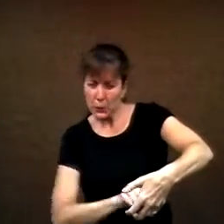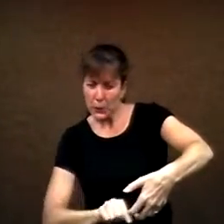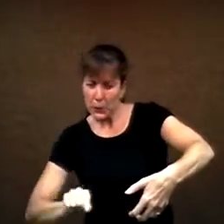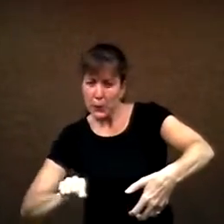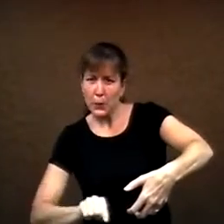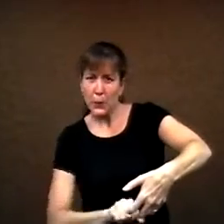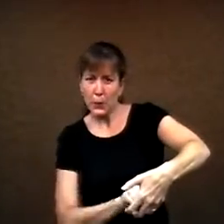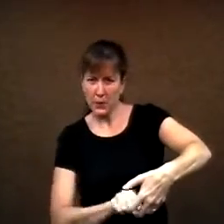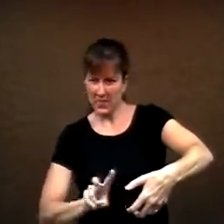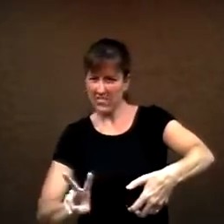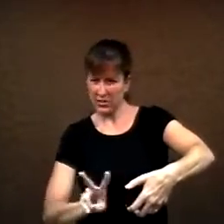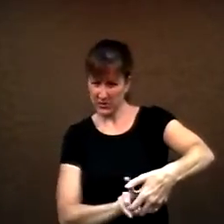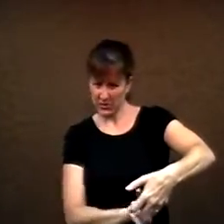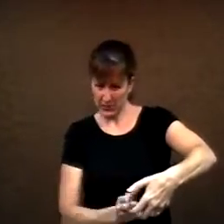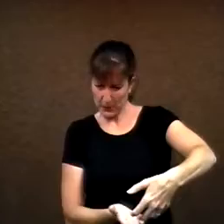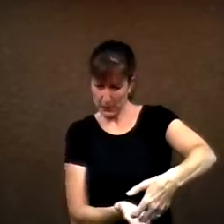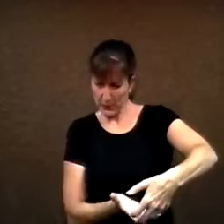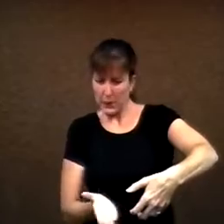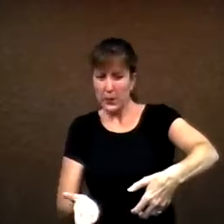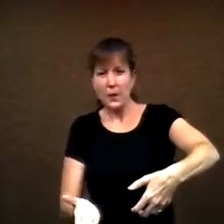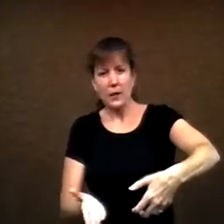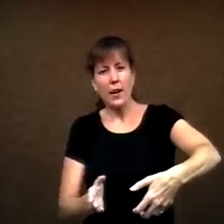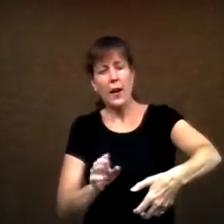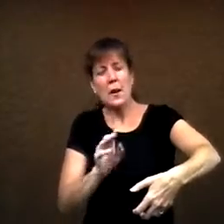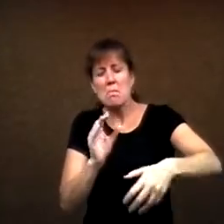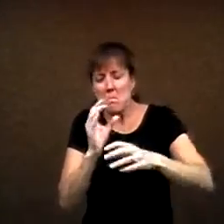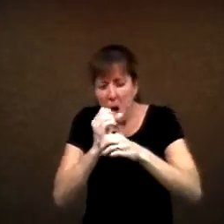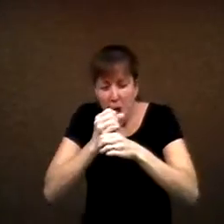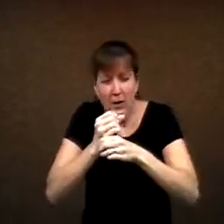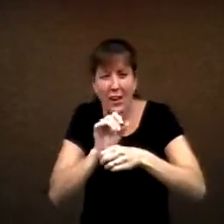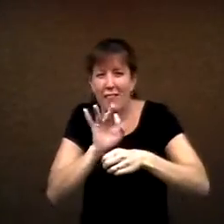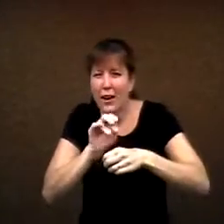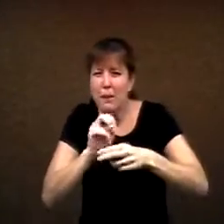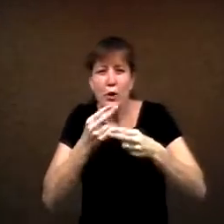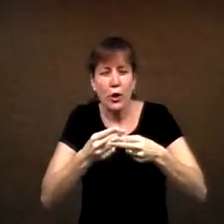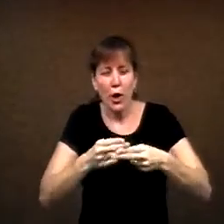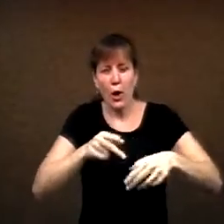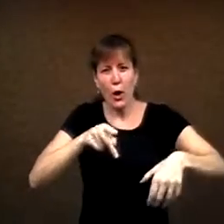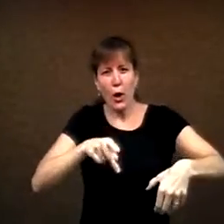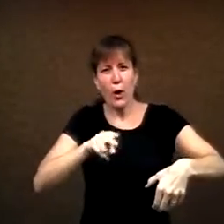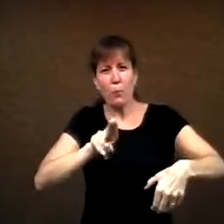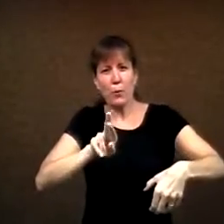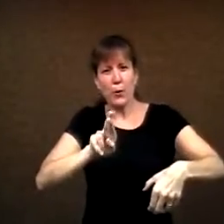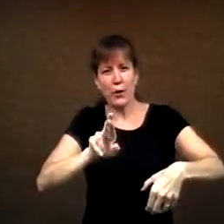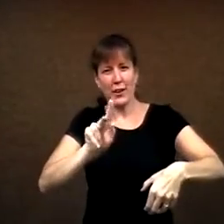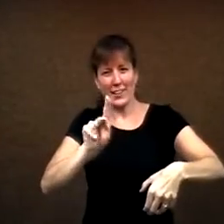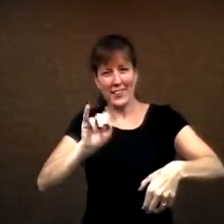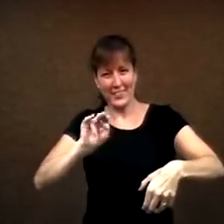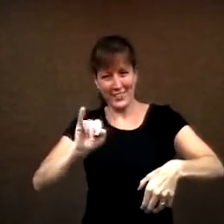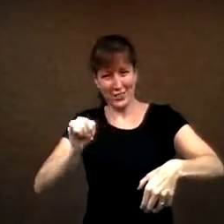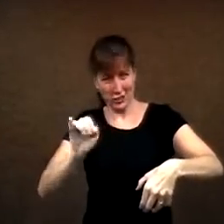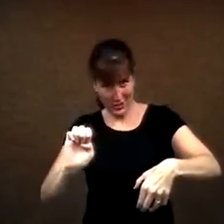through small small, microscopic fibers called 'purkinje fibers'. So to review, the pacemaker, the